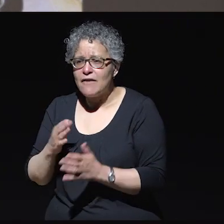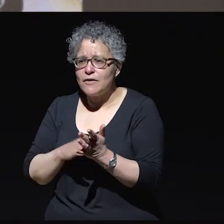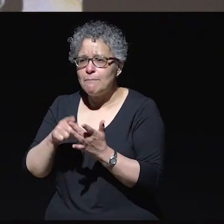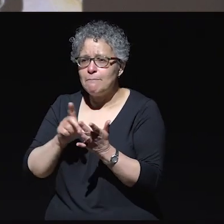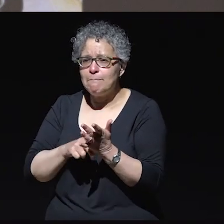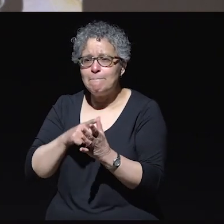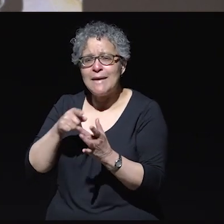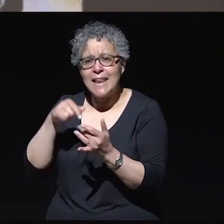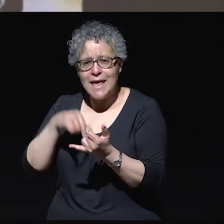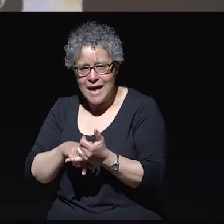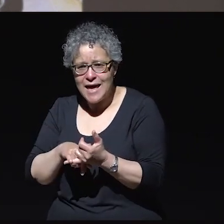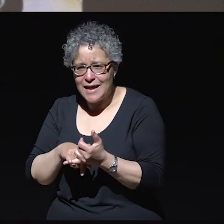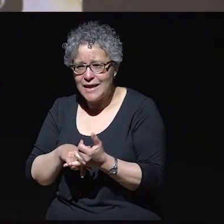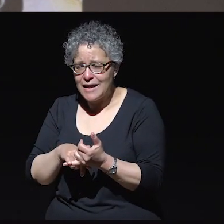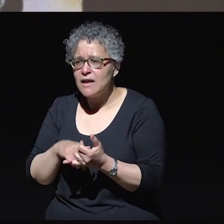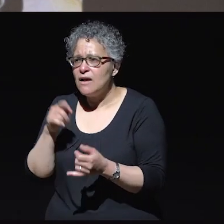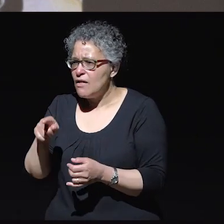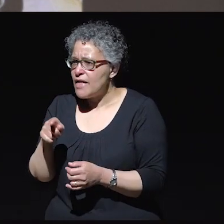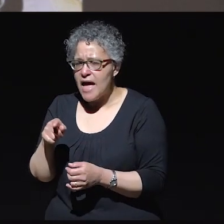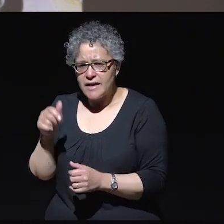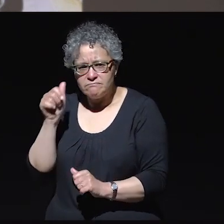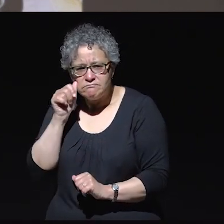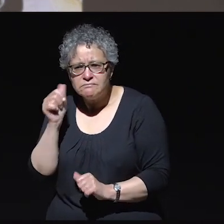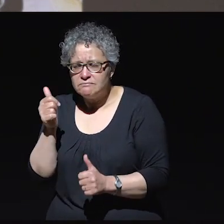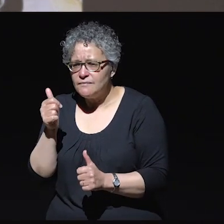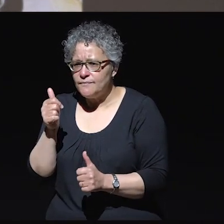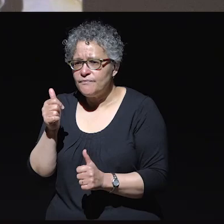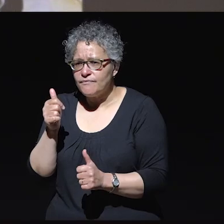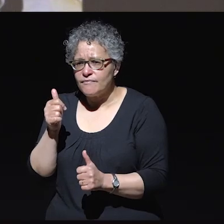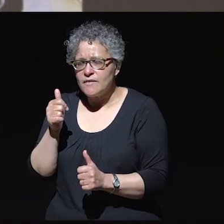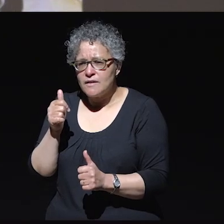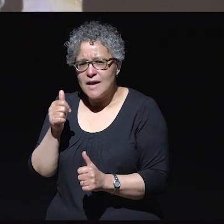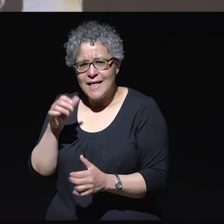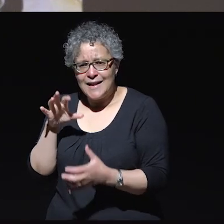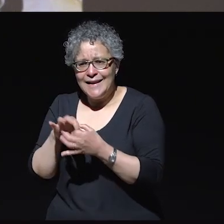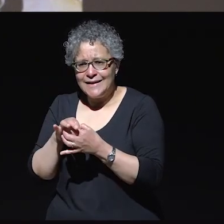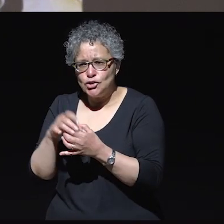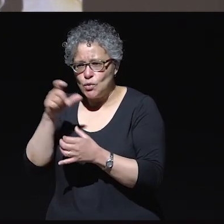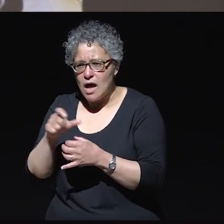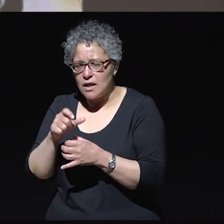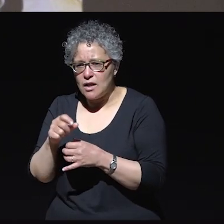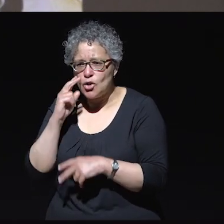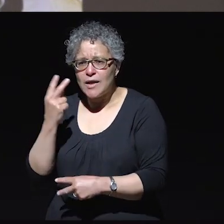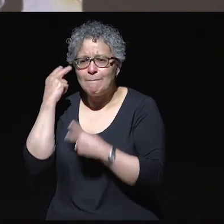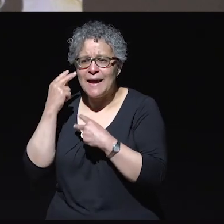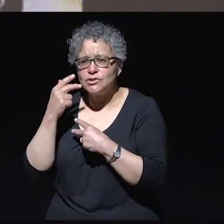but had a very definite aesthetic movement moment in the 1860s, again nodding to the 18th century as well as Van Dyck.